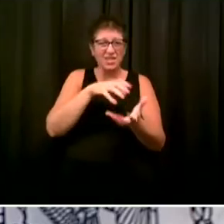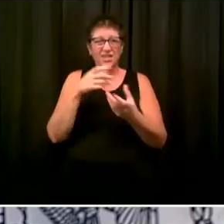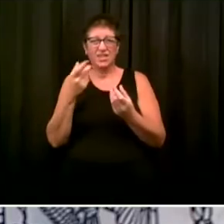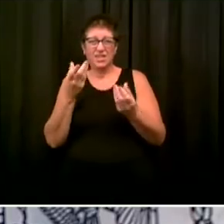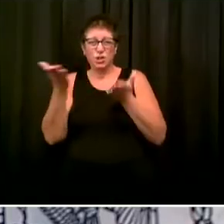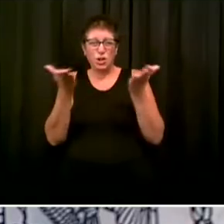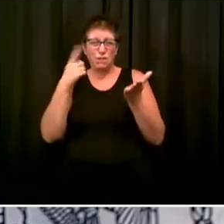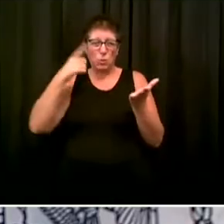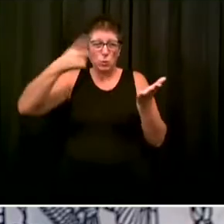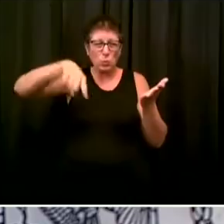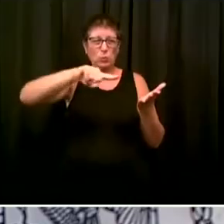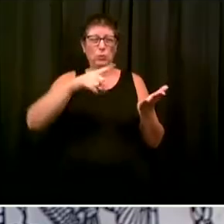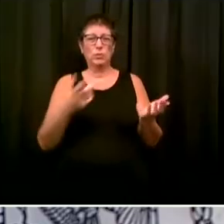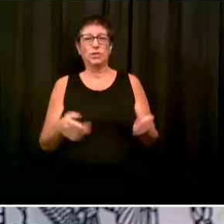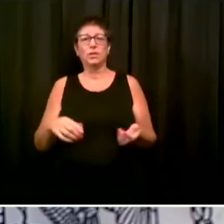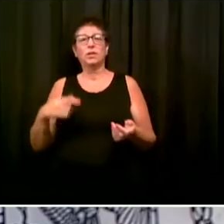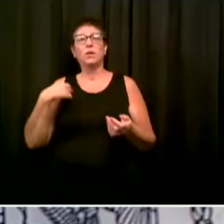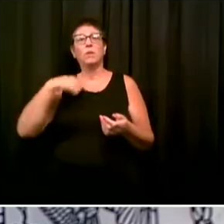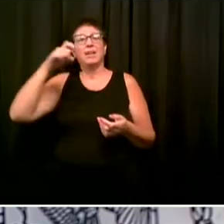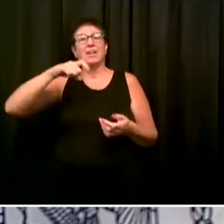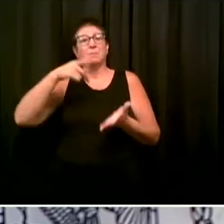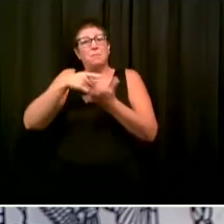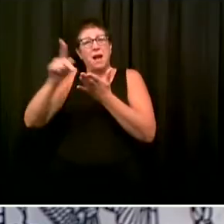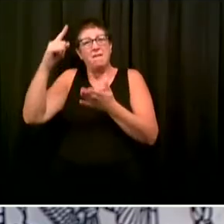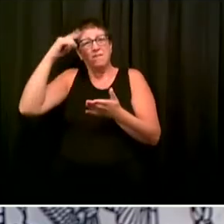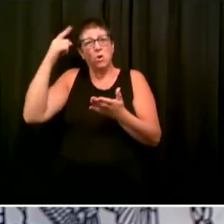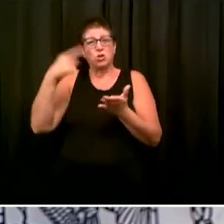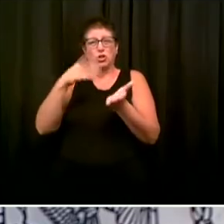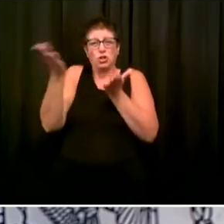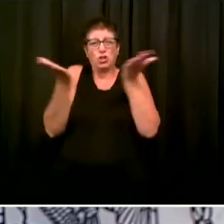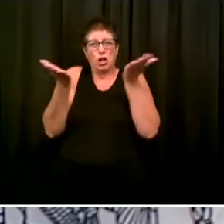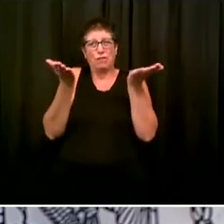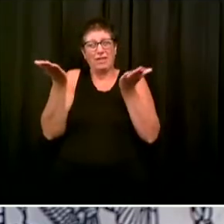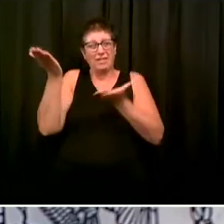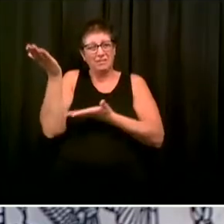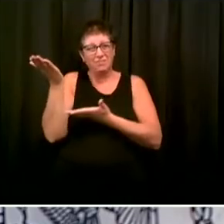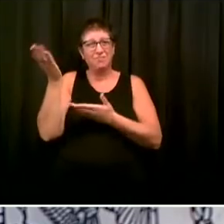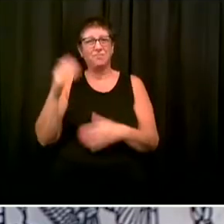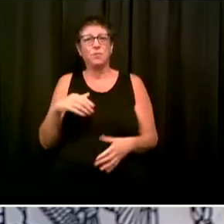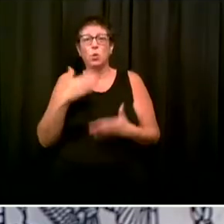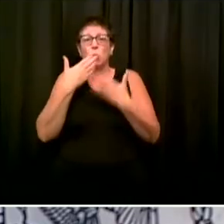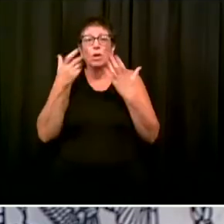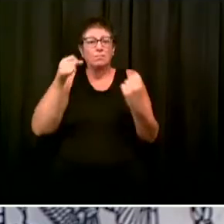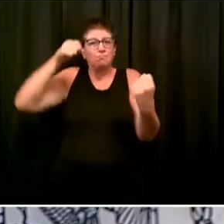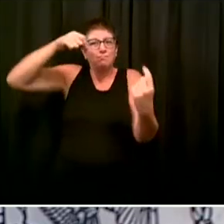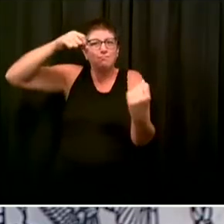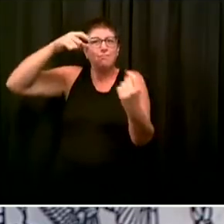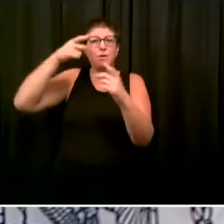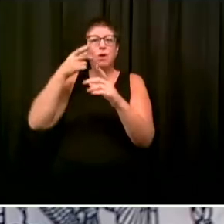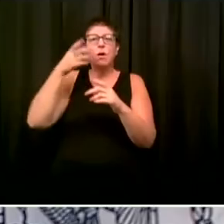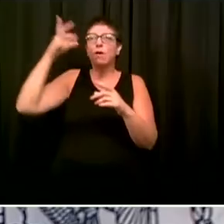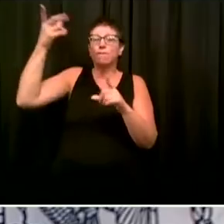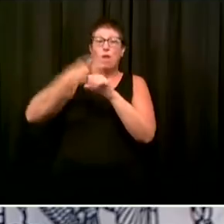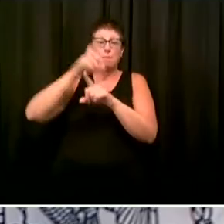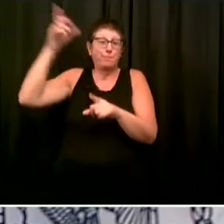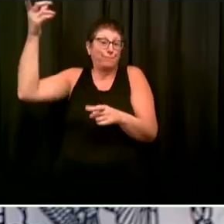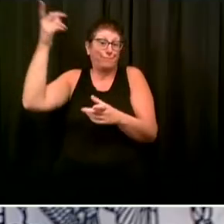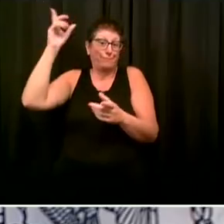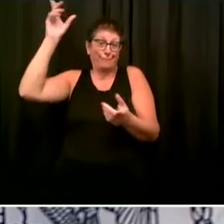WE PROVIDED IN TERMS OF OAND HETHALCA FREOTR HE PEOPLE OF THCE ITY,